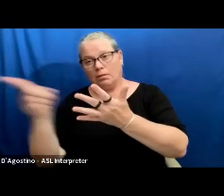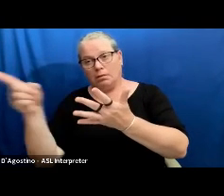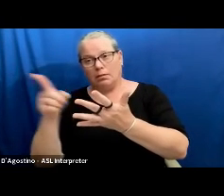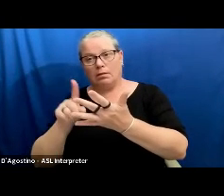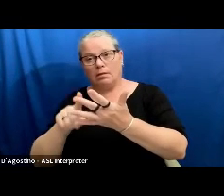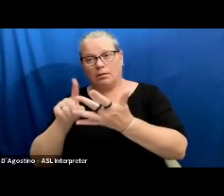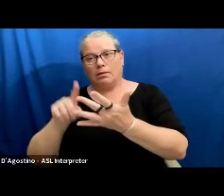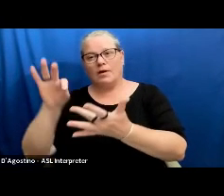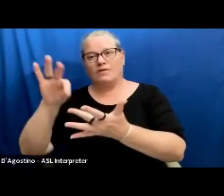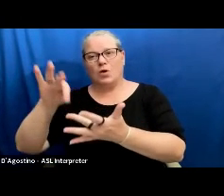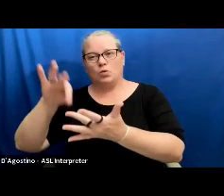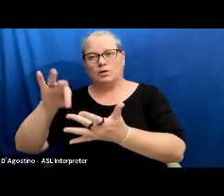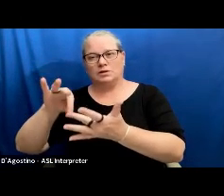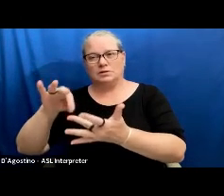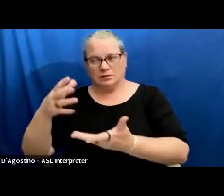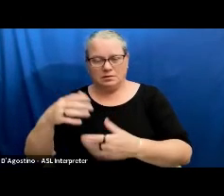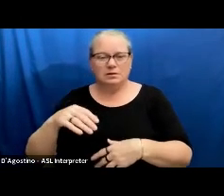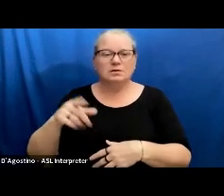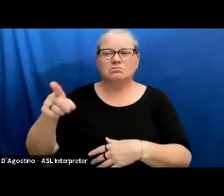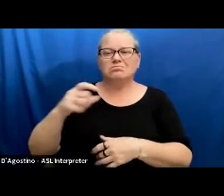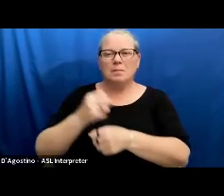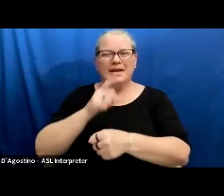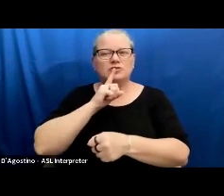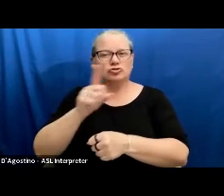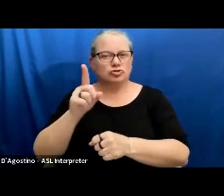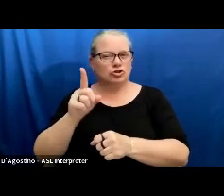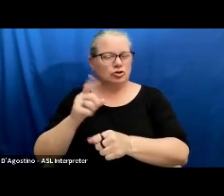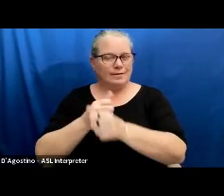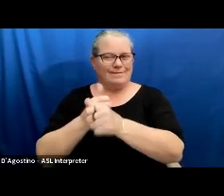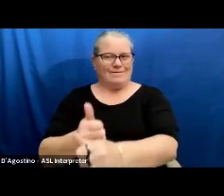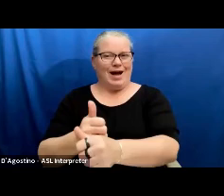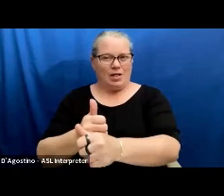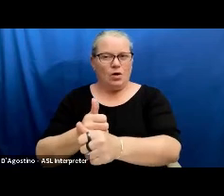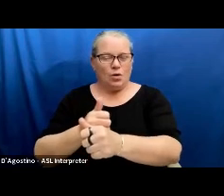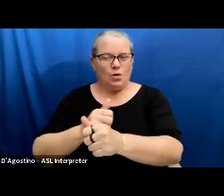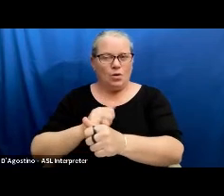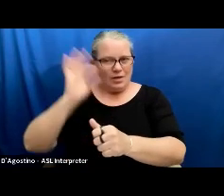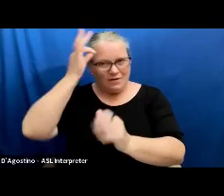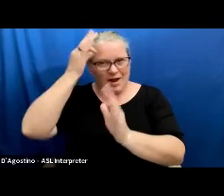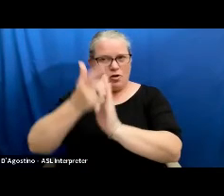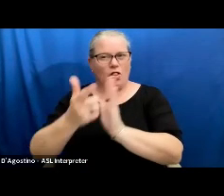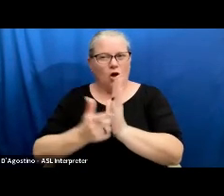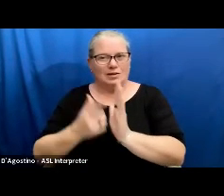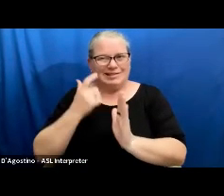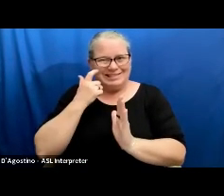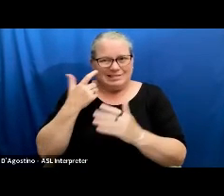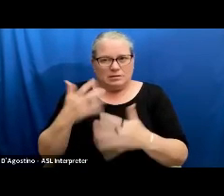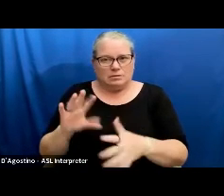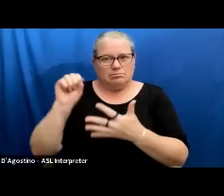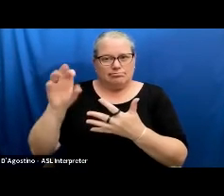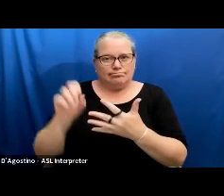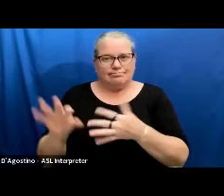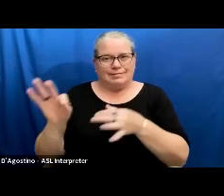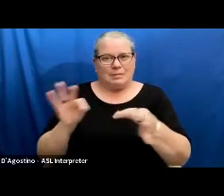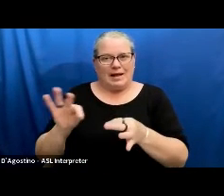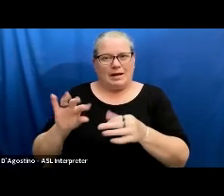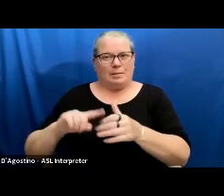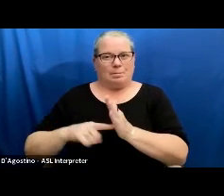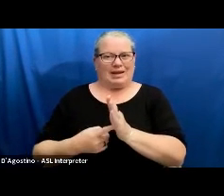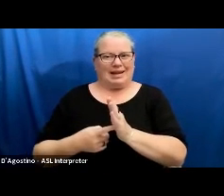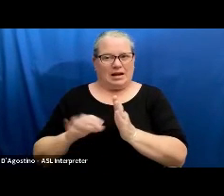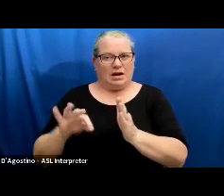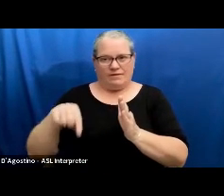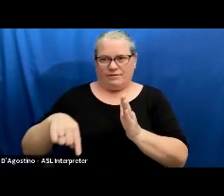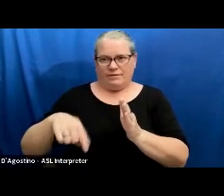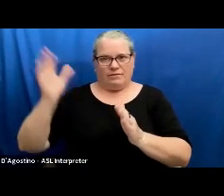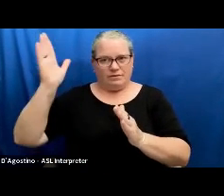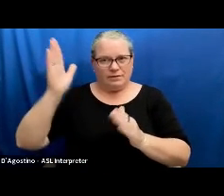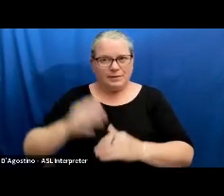laws that we talked about at the beginning of the webinar this includes not only the um ada and